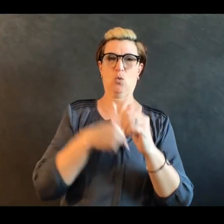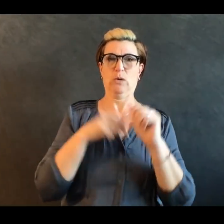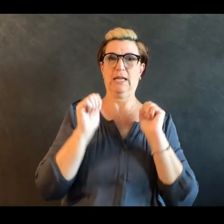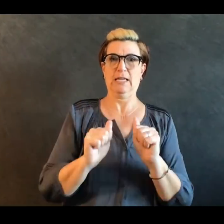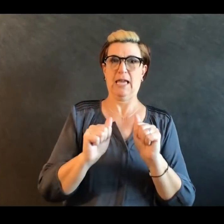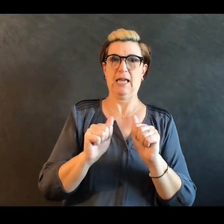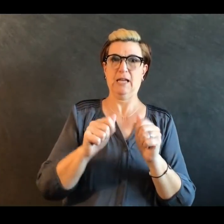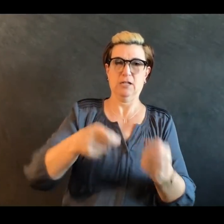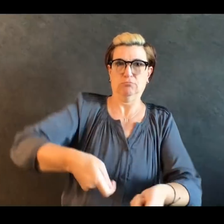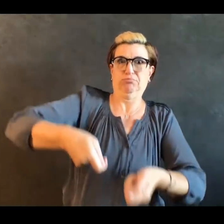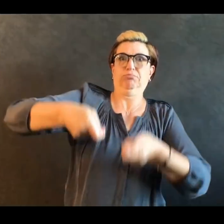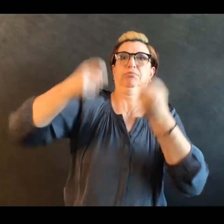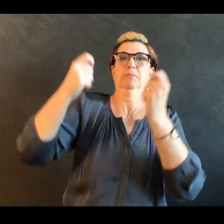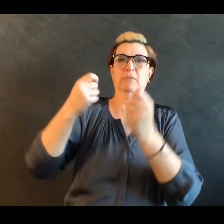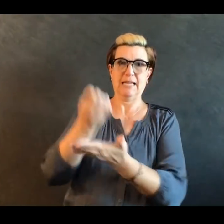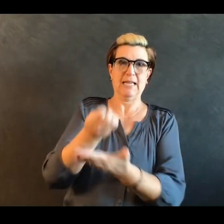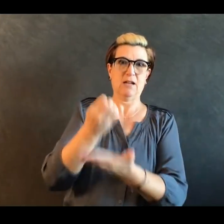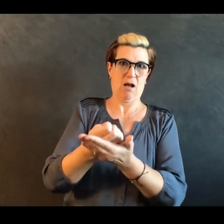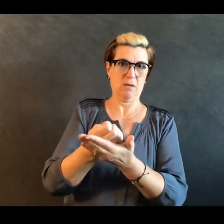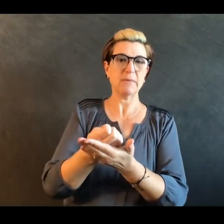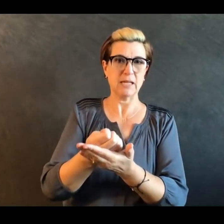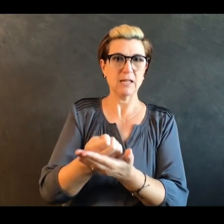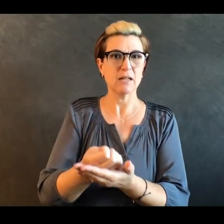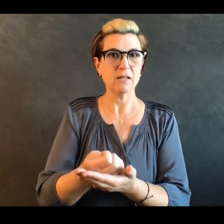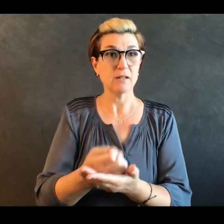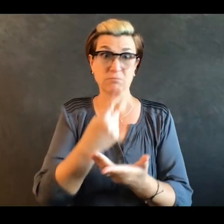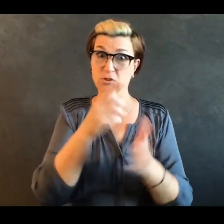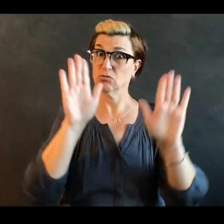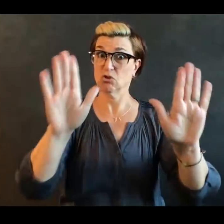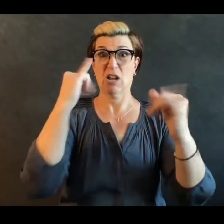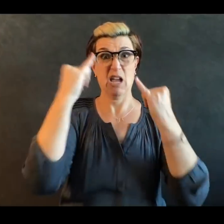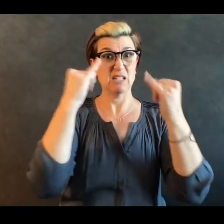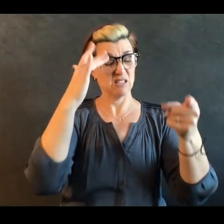lot of great ideas we spoke to a lot of very very smart people the highest of